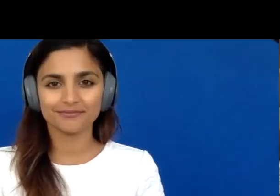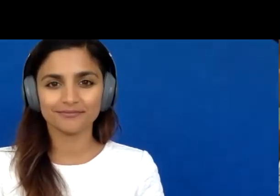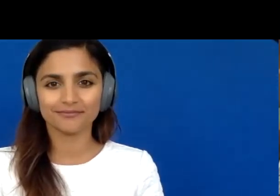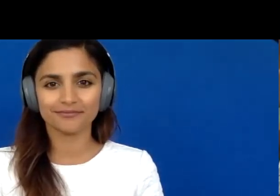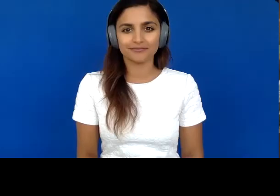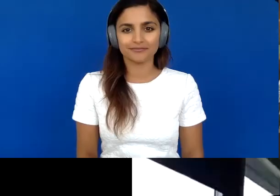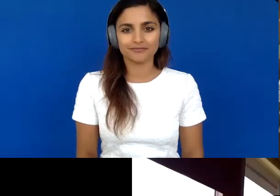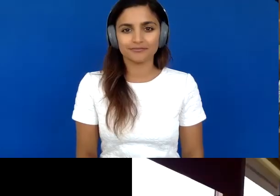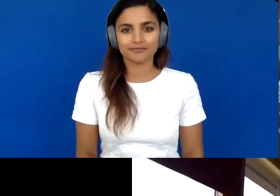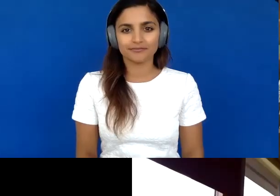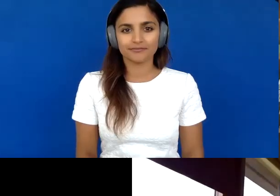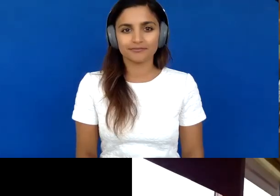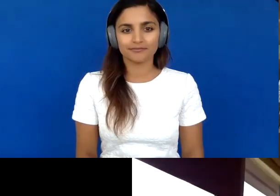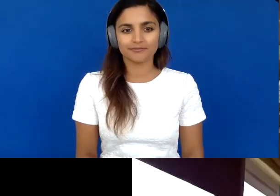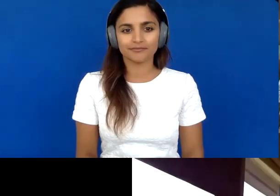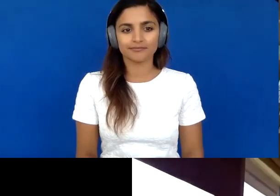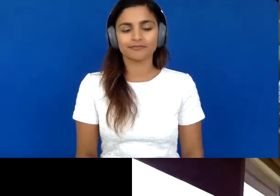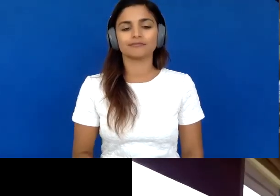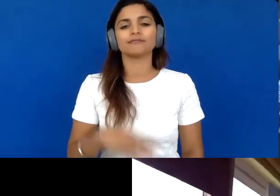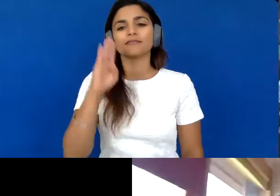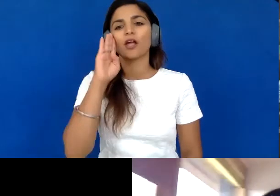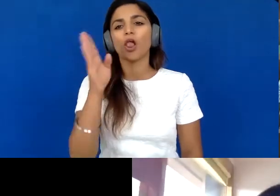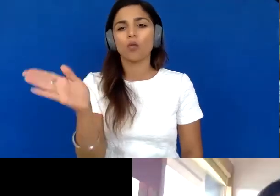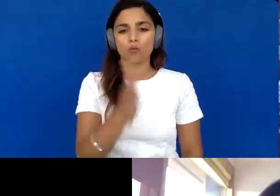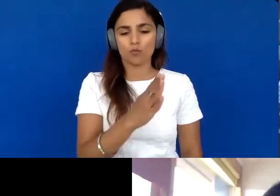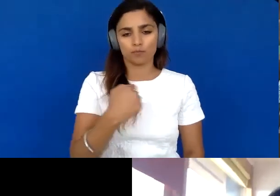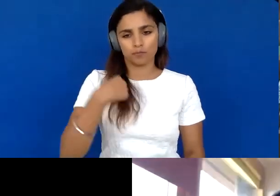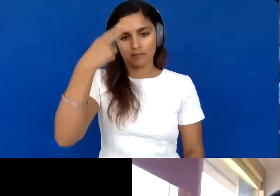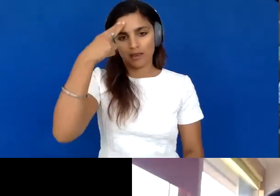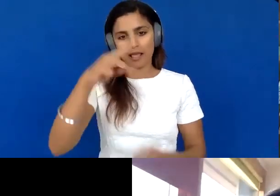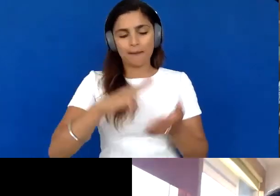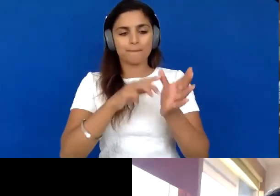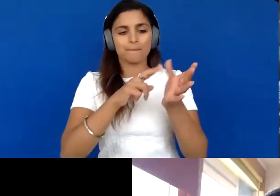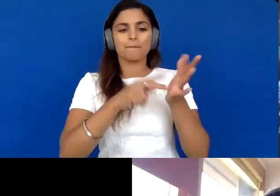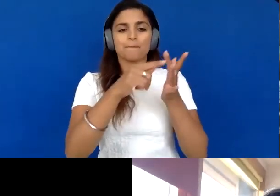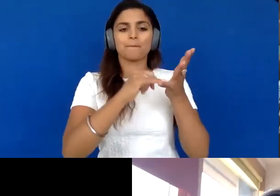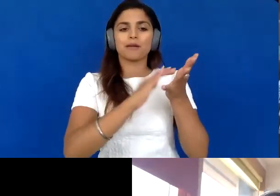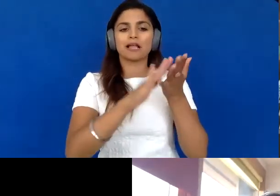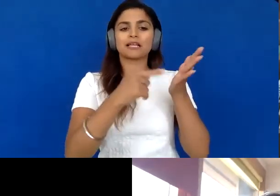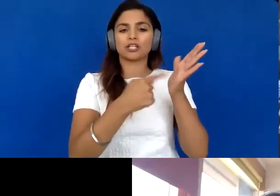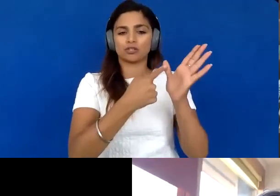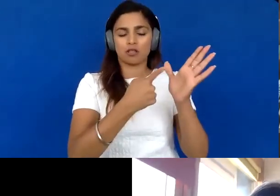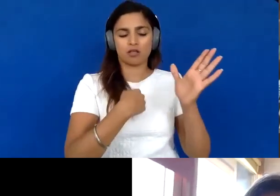hi everyone my name is Minister one of the co-organizers of this event welcome